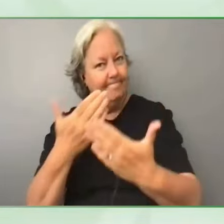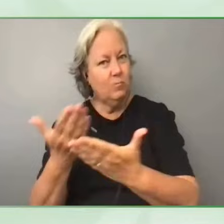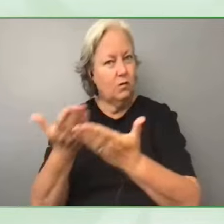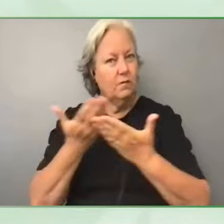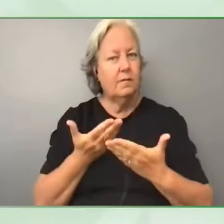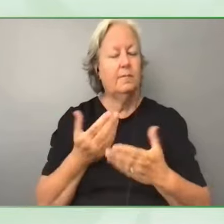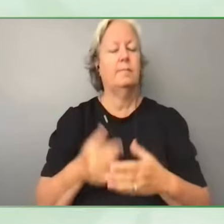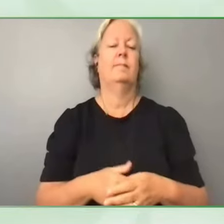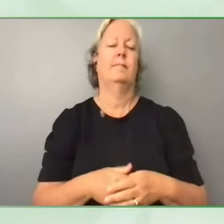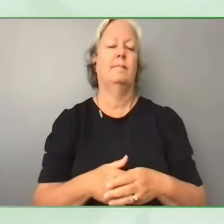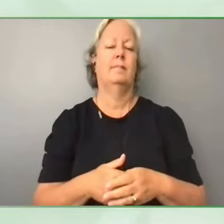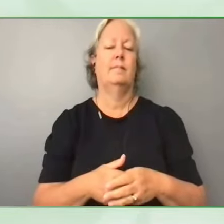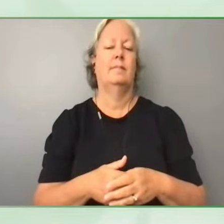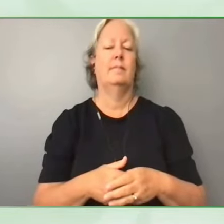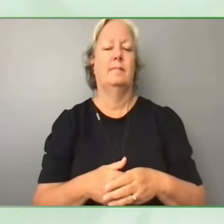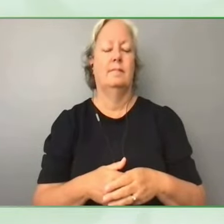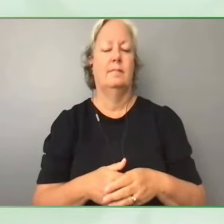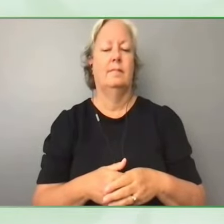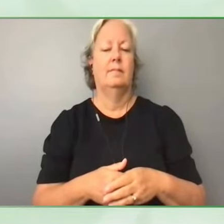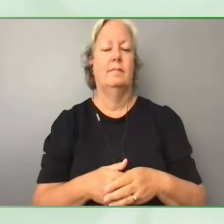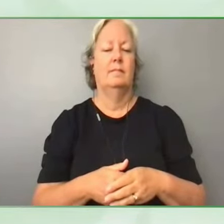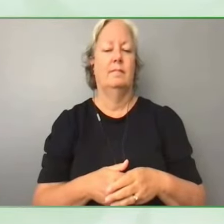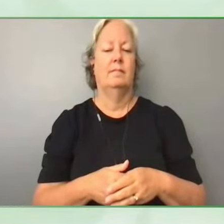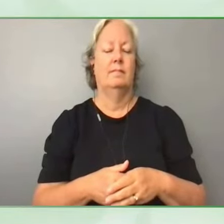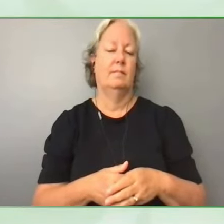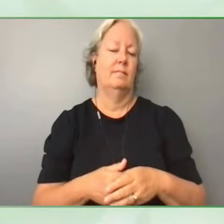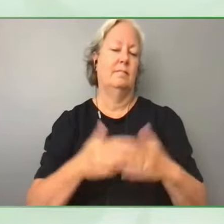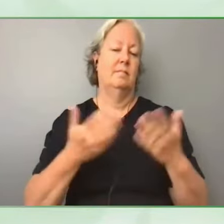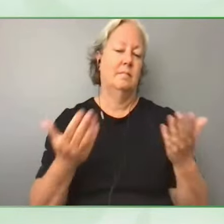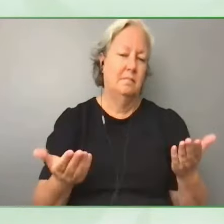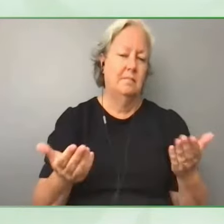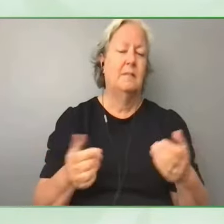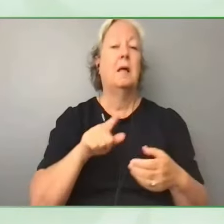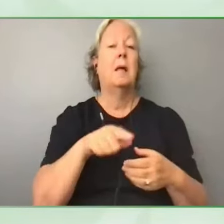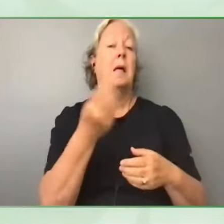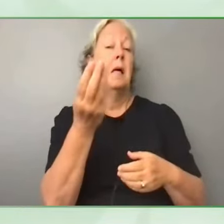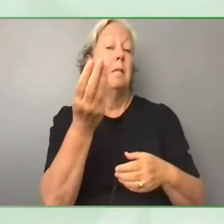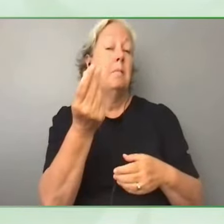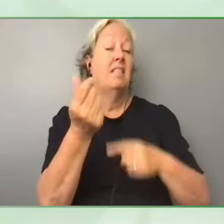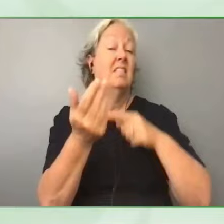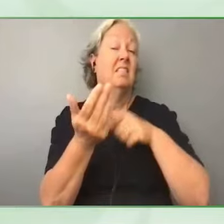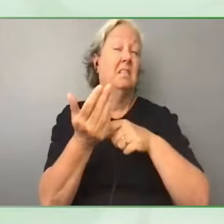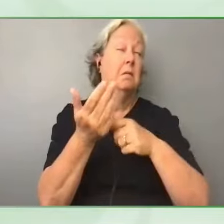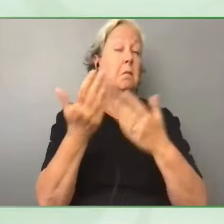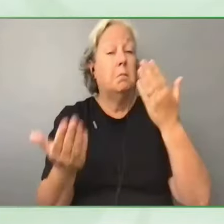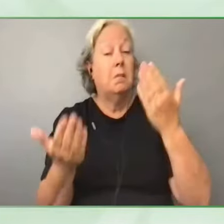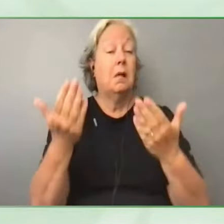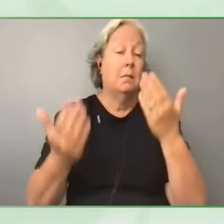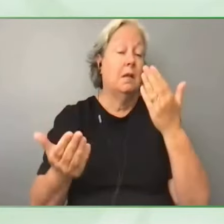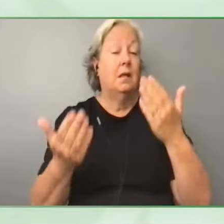The economic state may be challenging but what I will say is